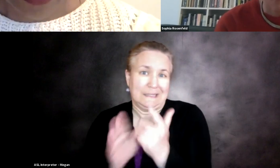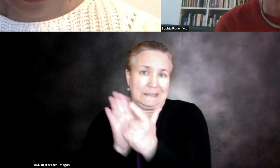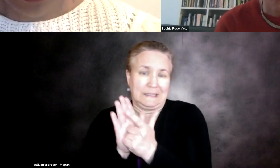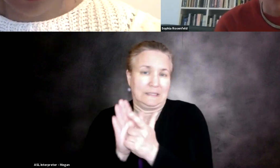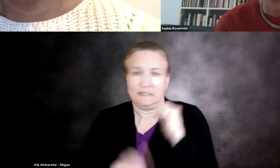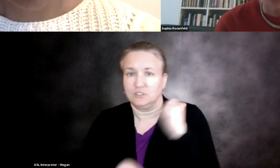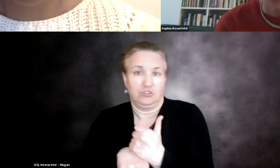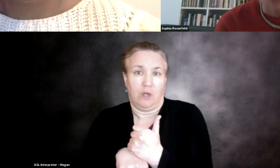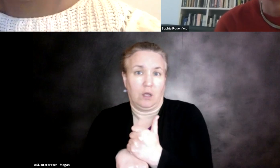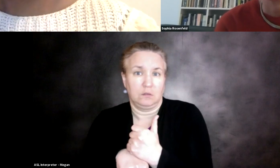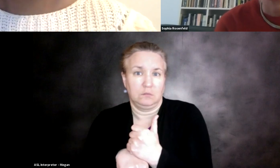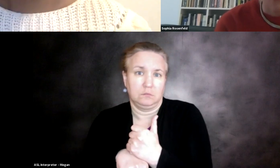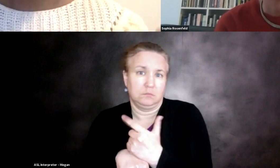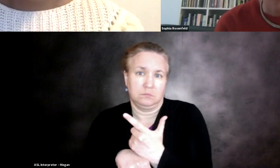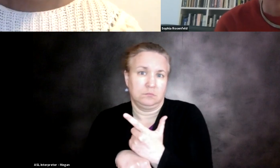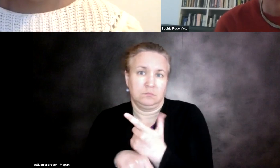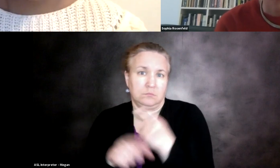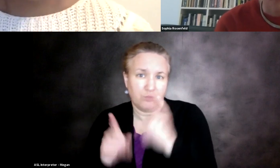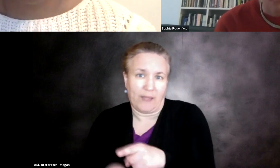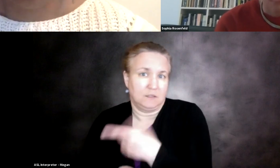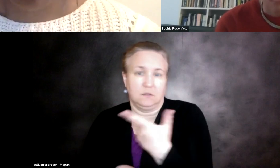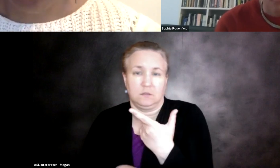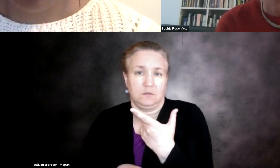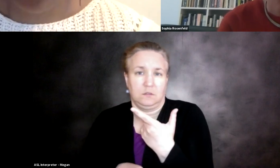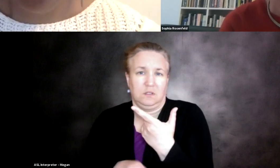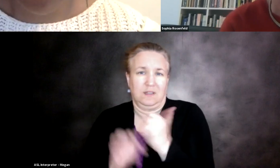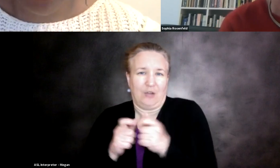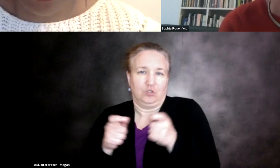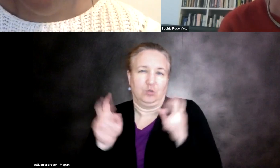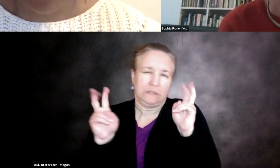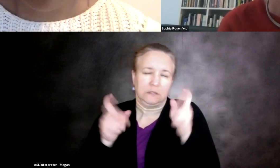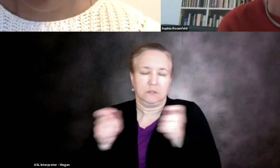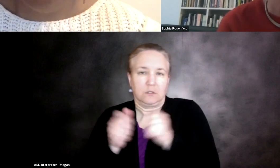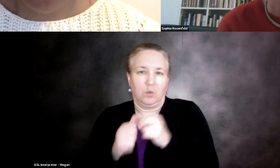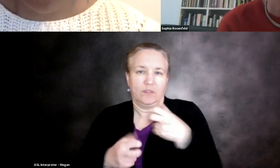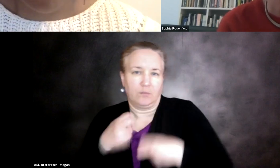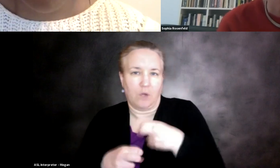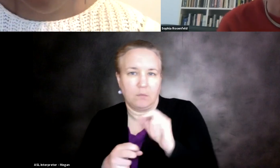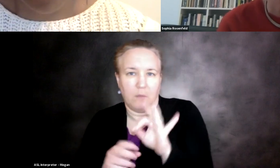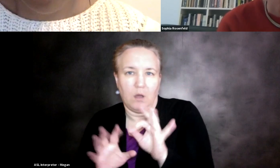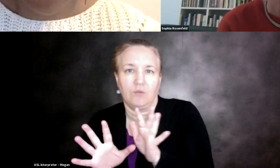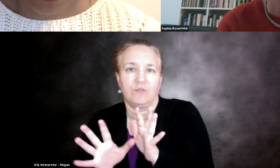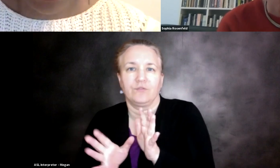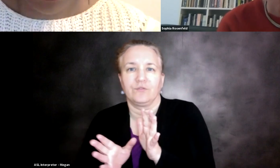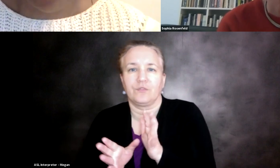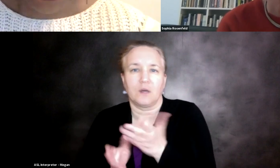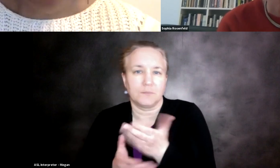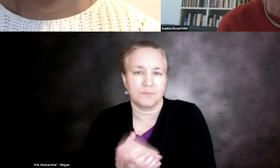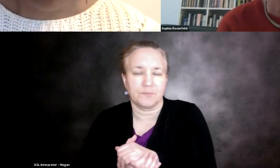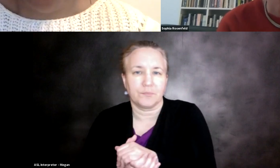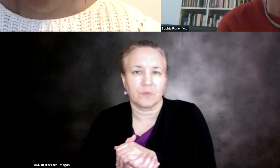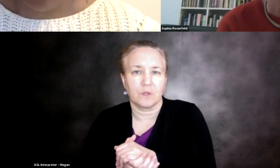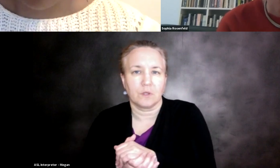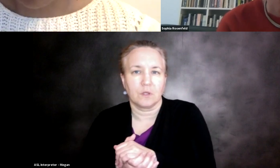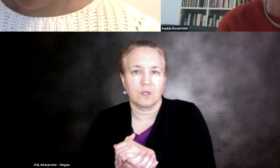A way to deal with the problem of captured people